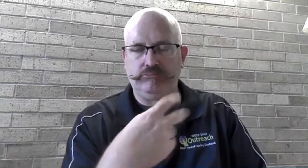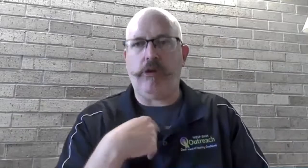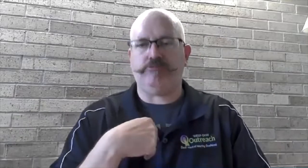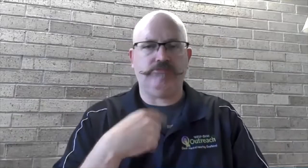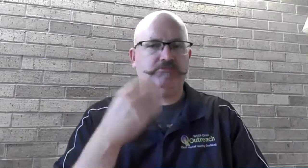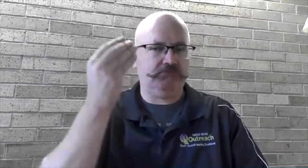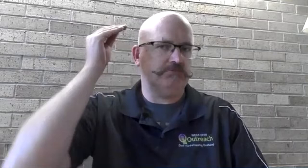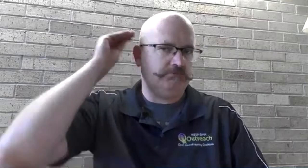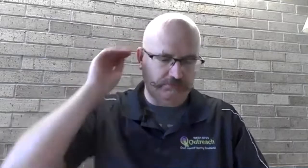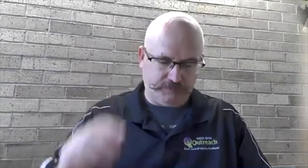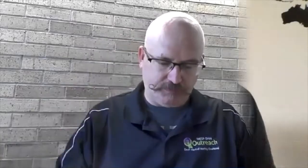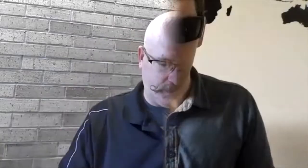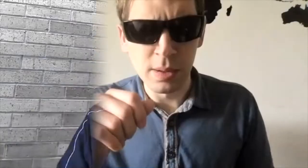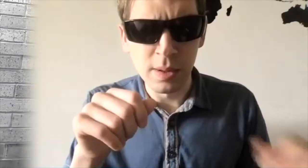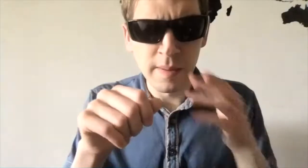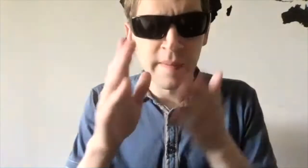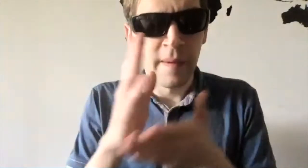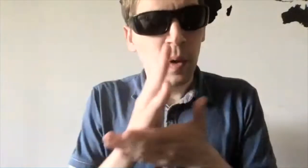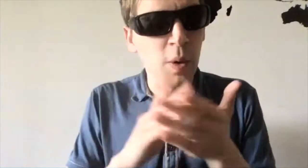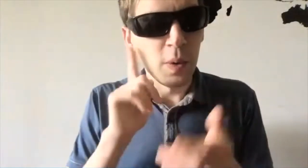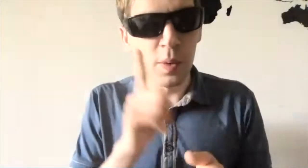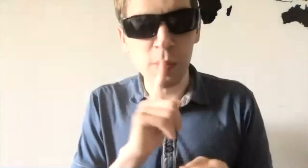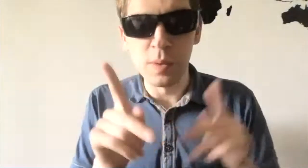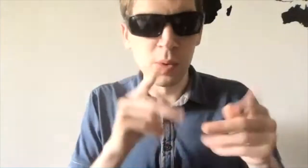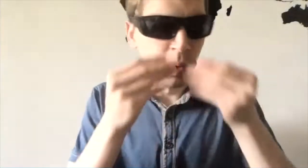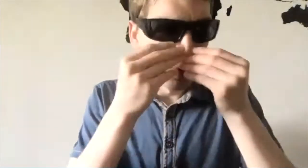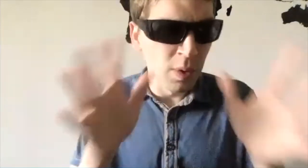some great tips thank you for sharing those and we'll keep those in the back of our minds.